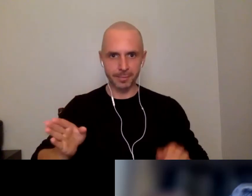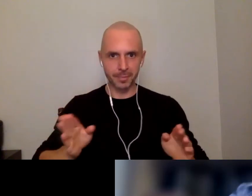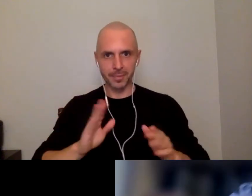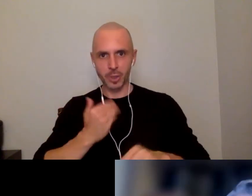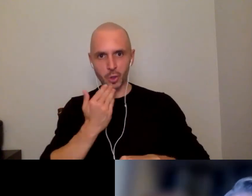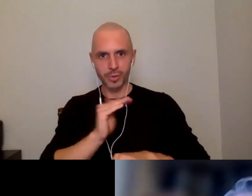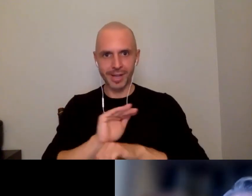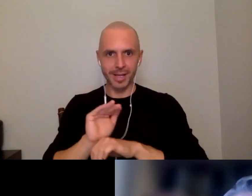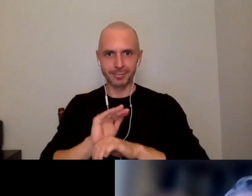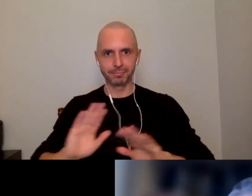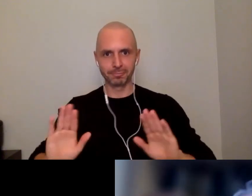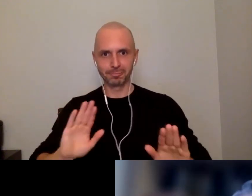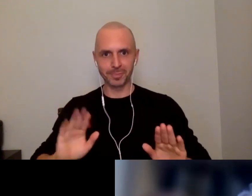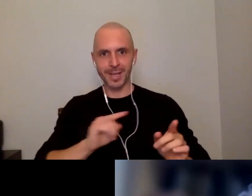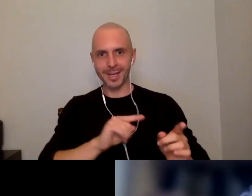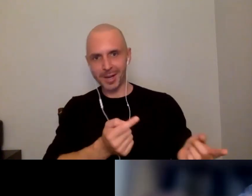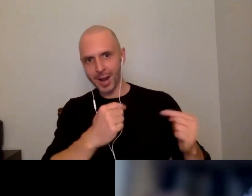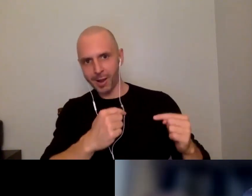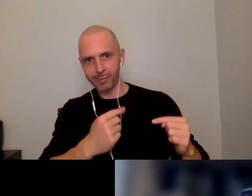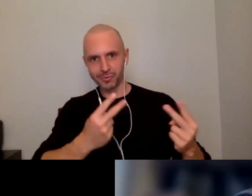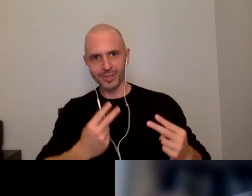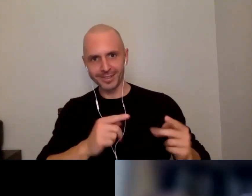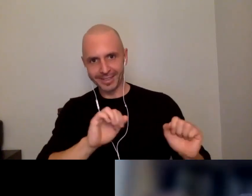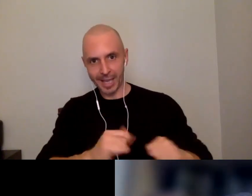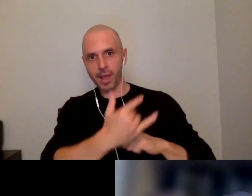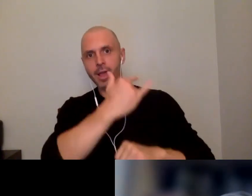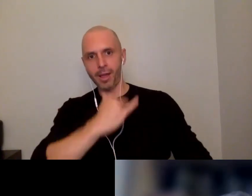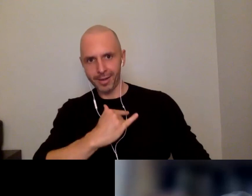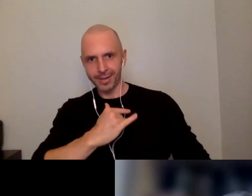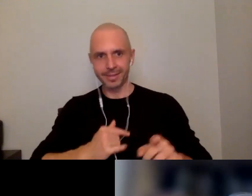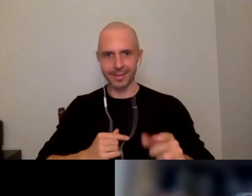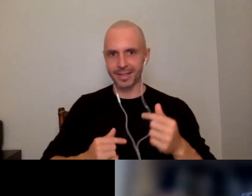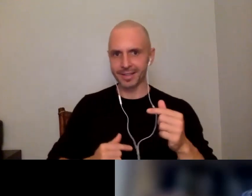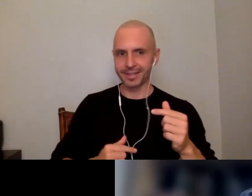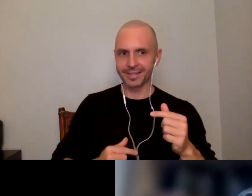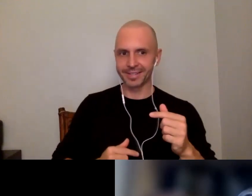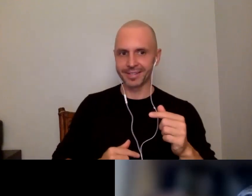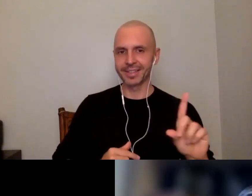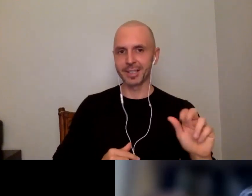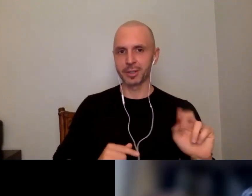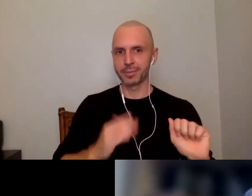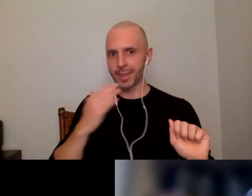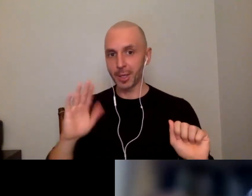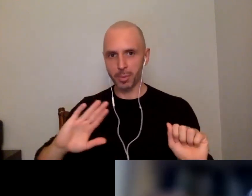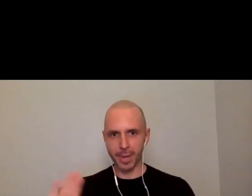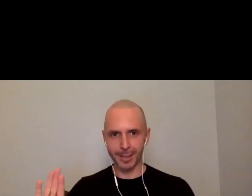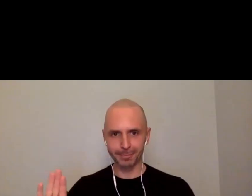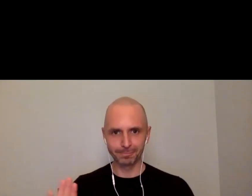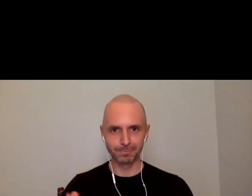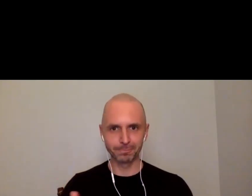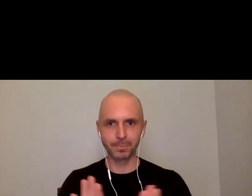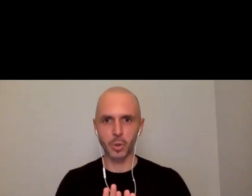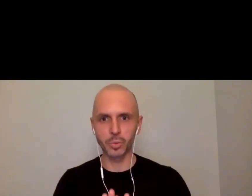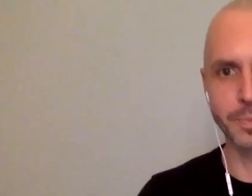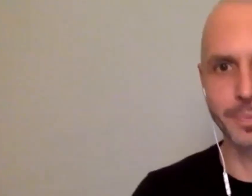you so much, come visit as soon as you can okay well take care everyone ciao you everybody bye